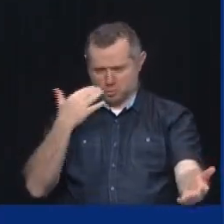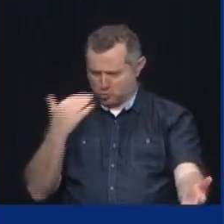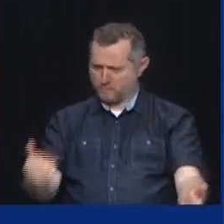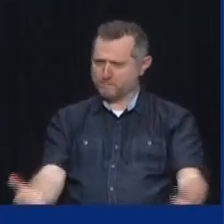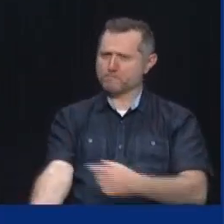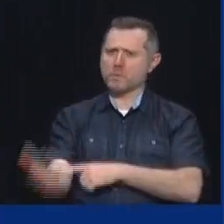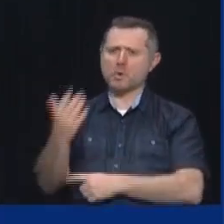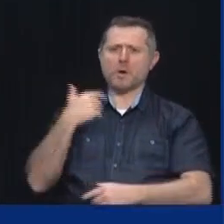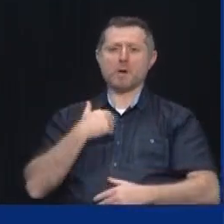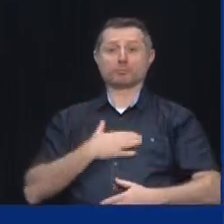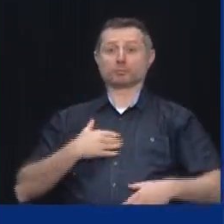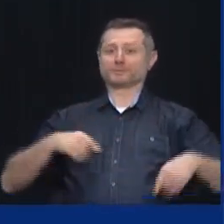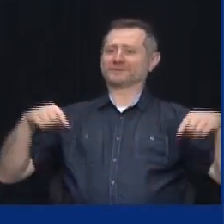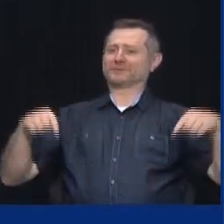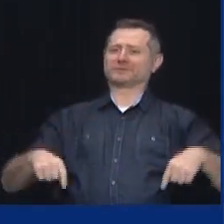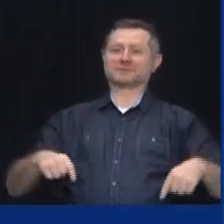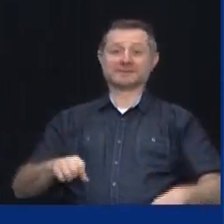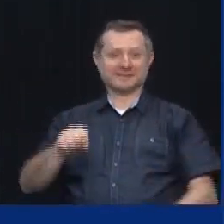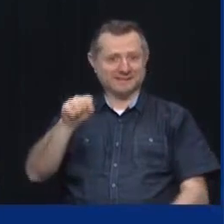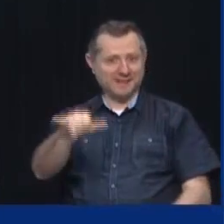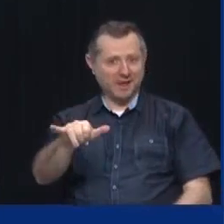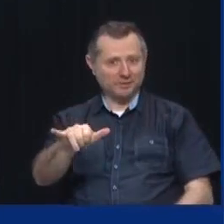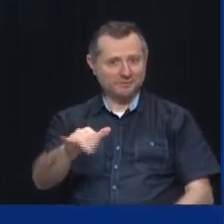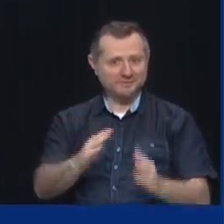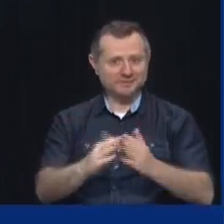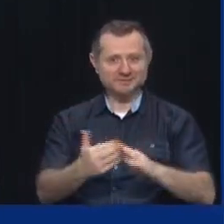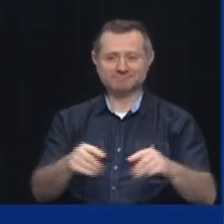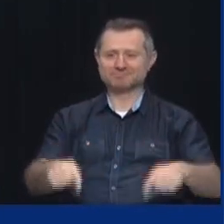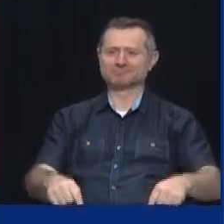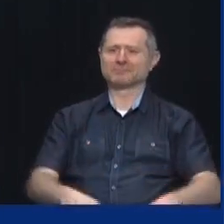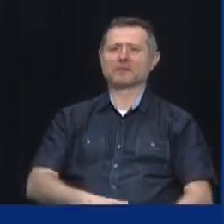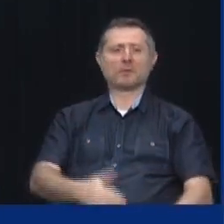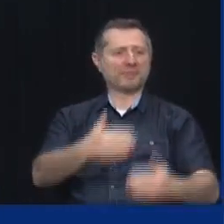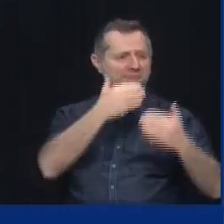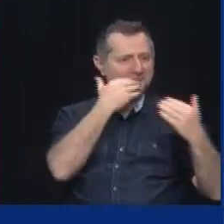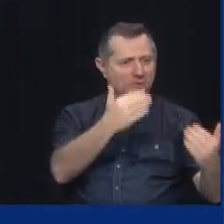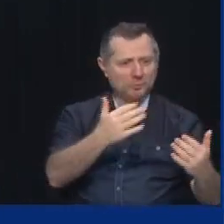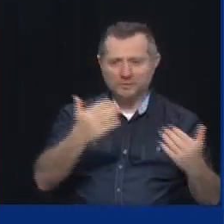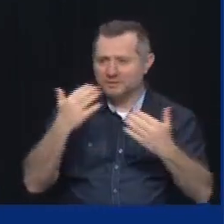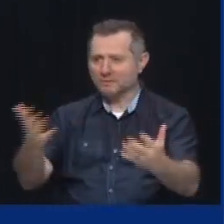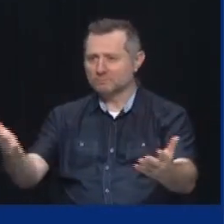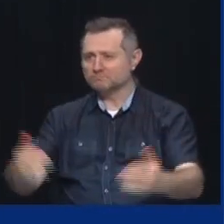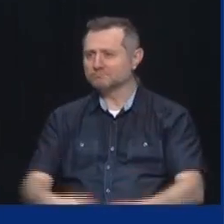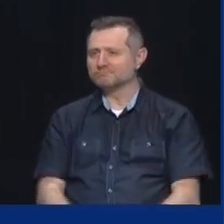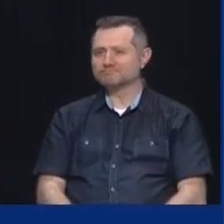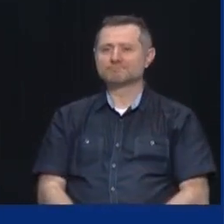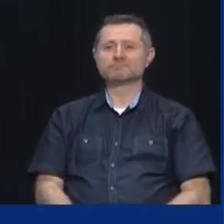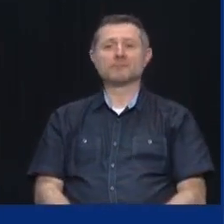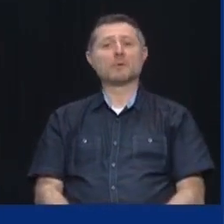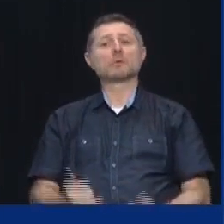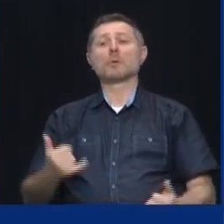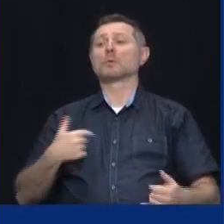GOOD MORNING. OH, IT'S A BETTER MORNING THAN THAT. GOOD MORNING.